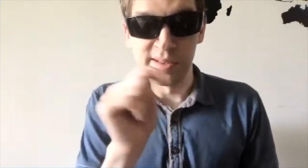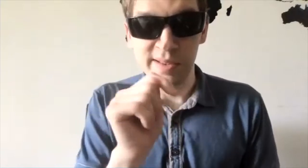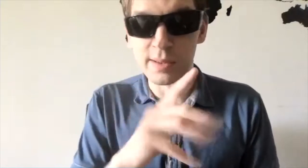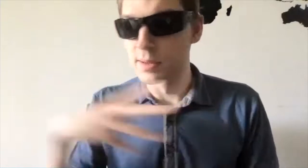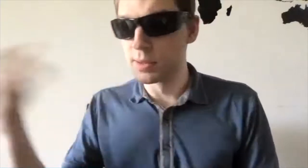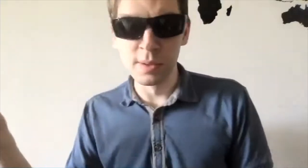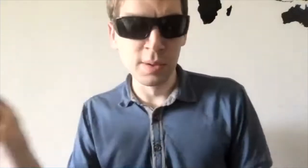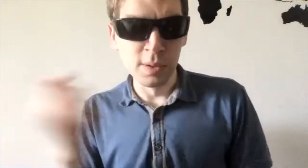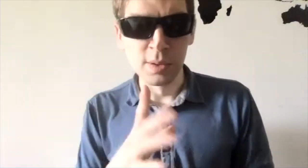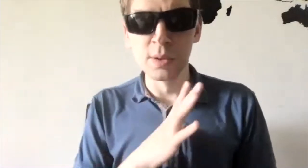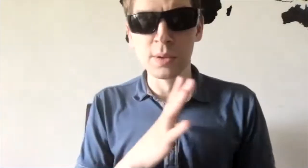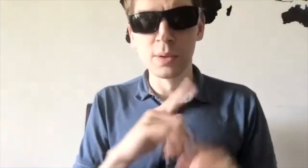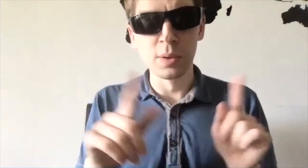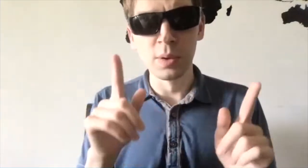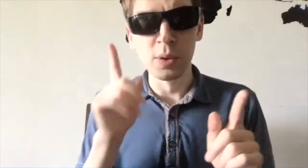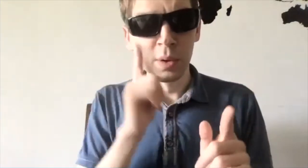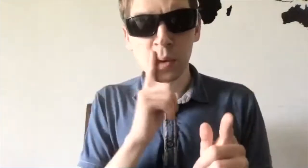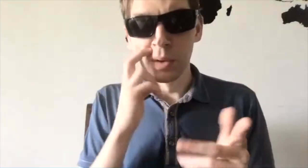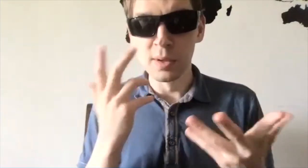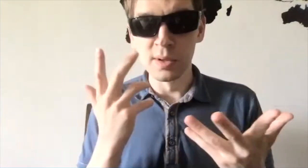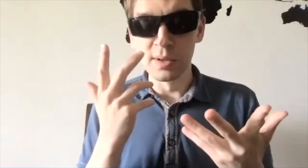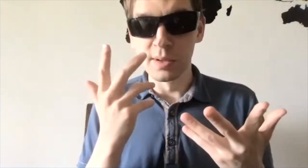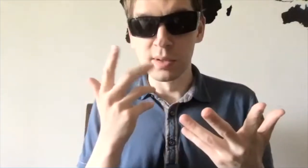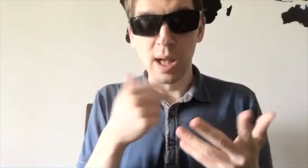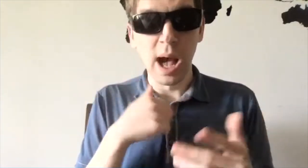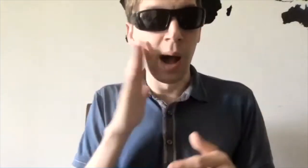where you're going or what's happening. Just like in Deaf culture, you tell someone, "Oh I'm going to